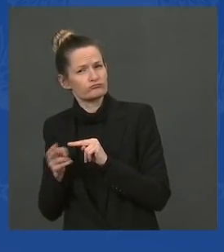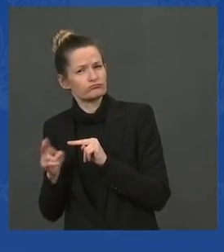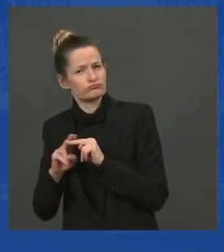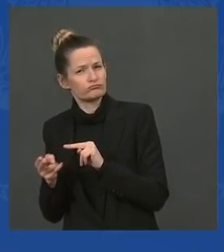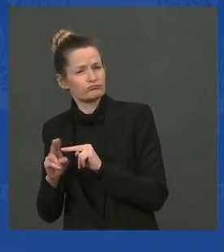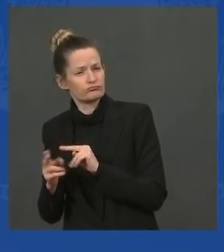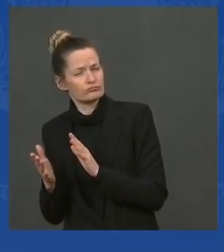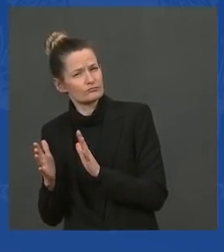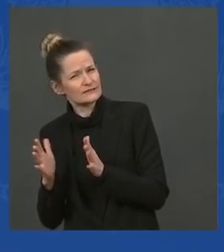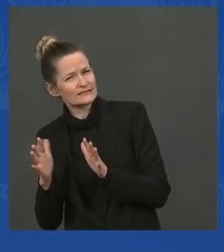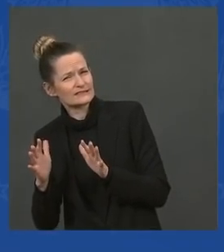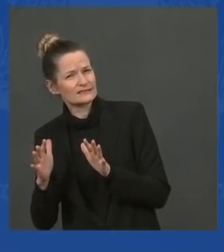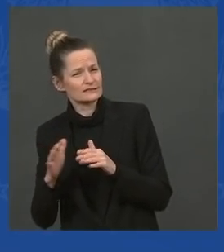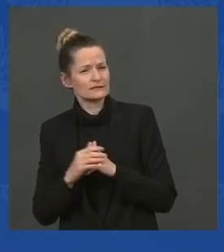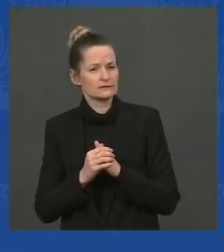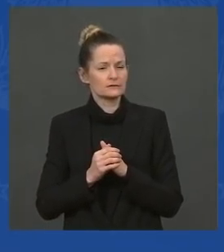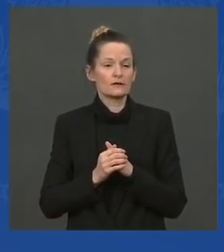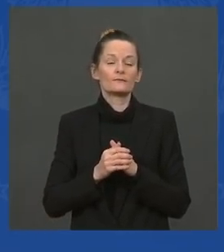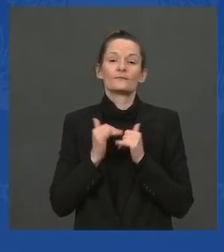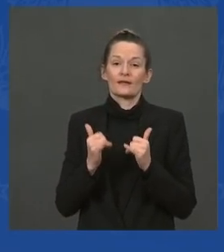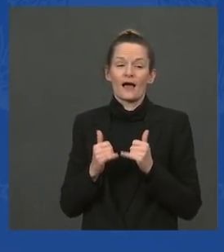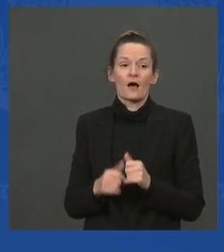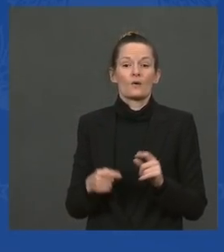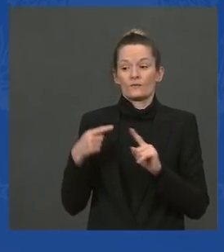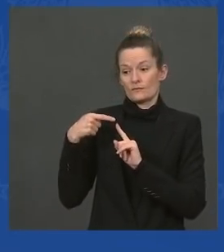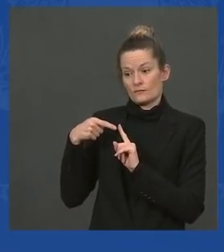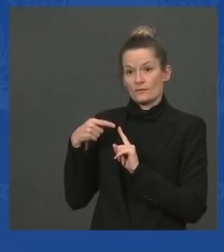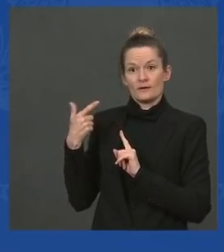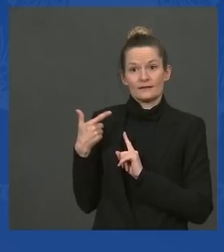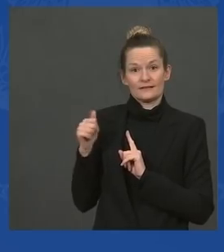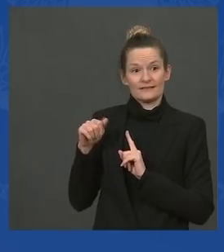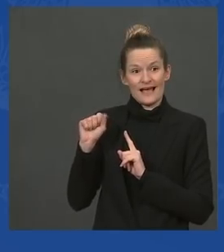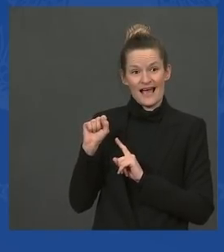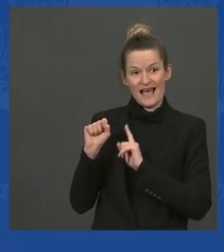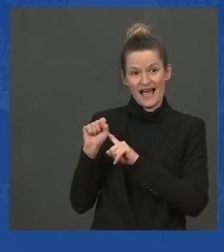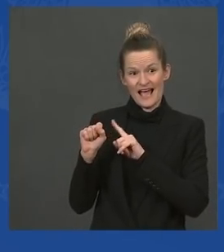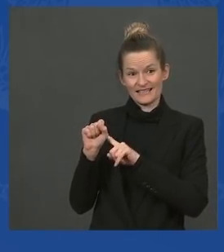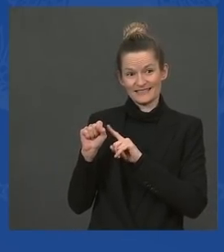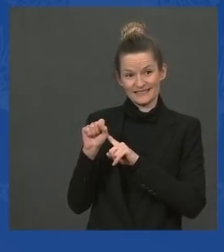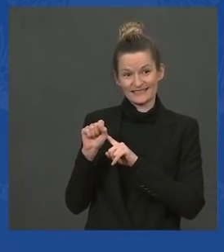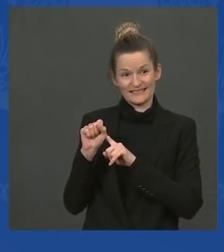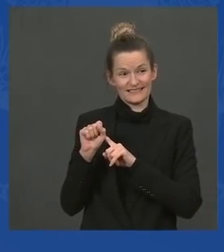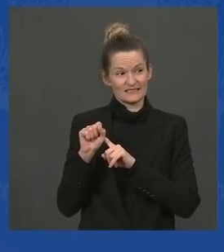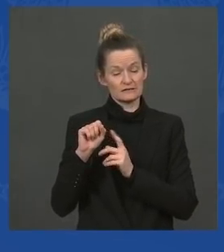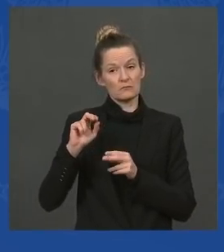The price of gasoline in the wholesale market has fallen by about 10 percent over the last few weeks.